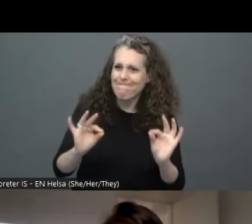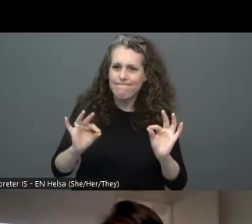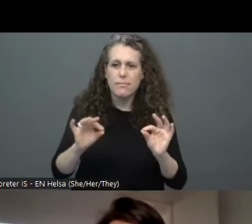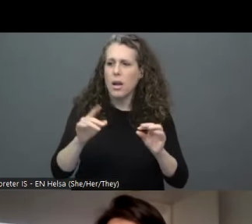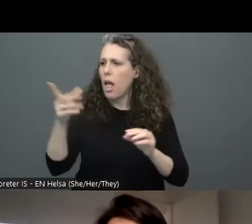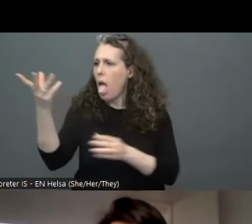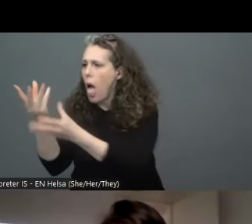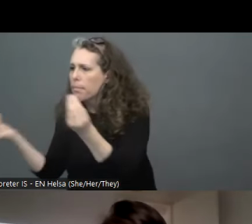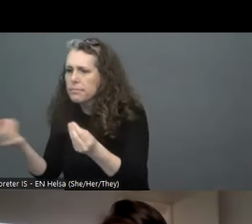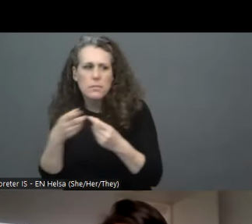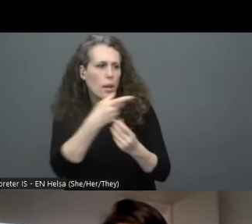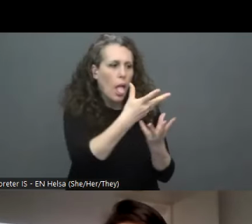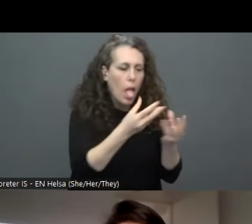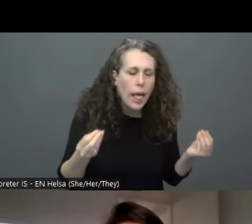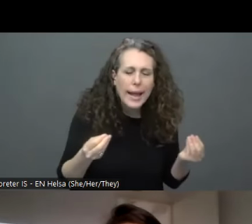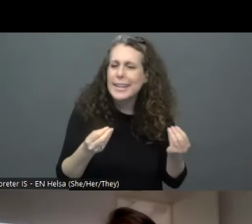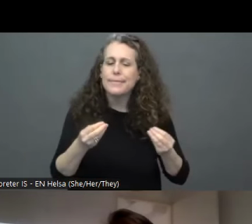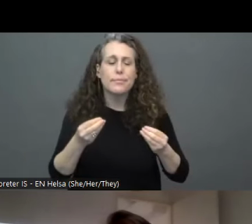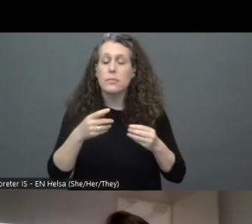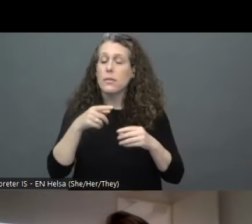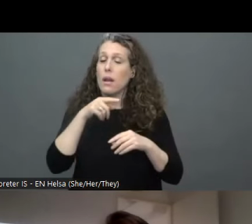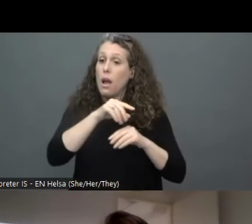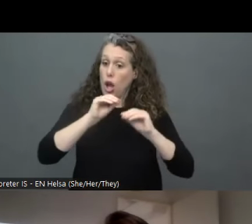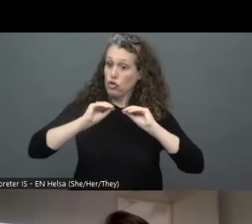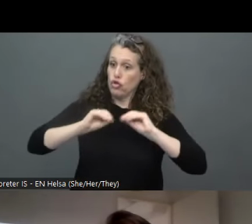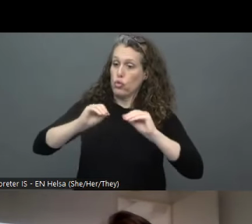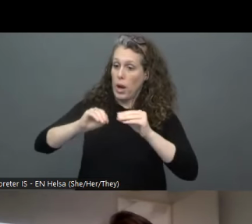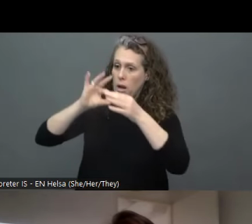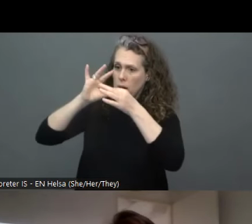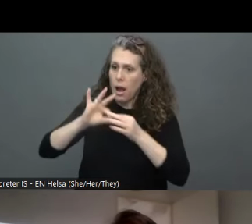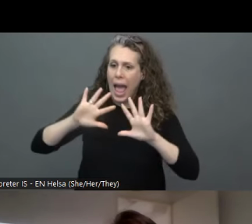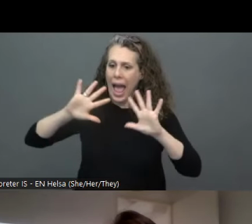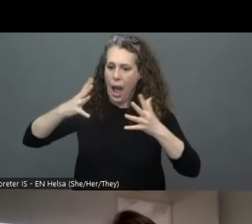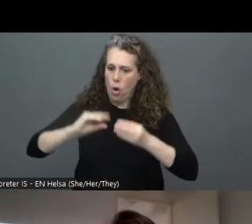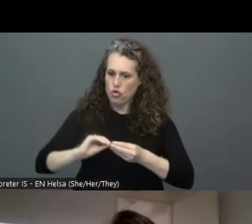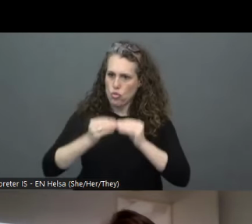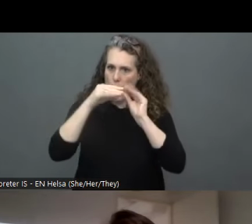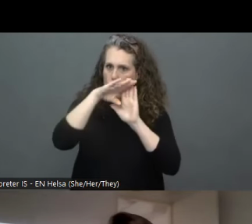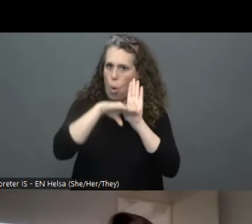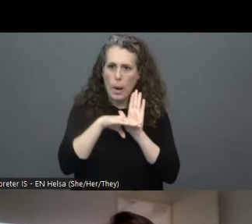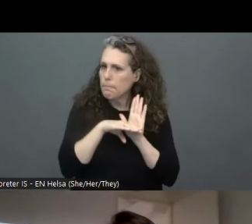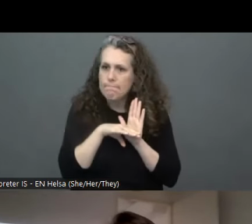focusing on programming aspect, which we found were very important. The idea was to enhance the